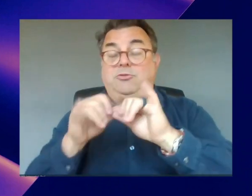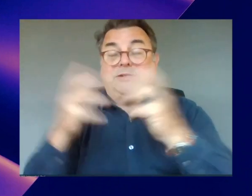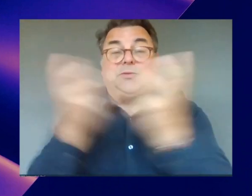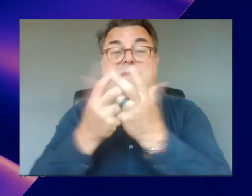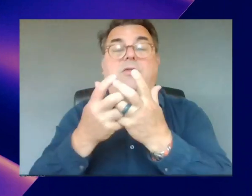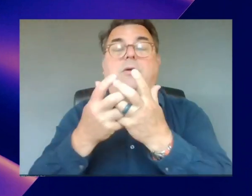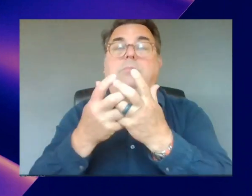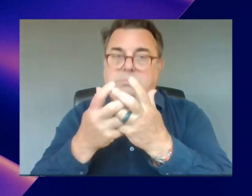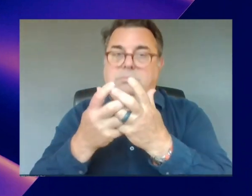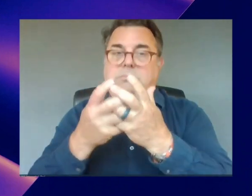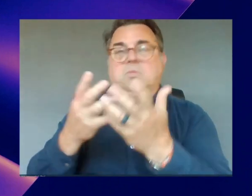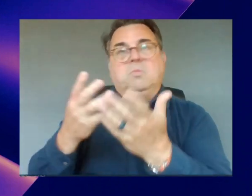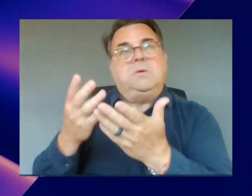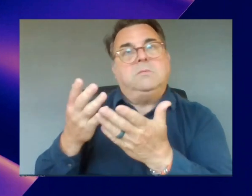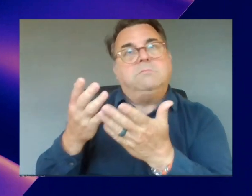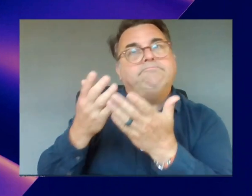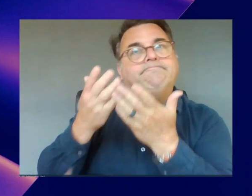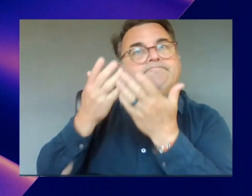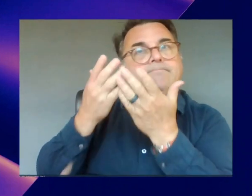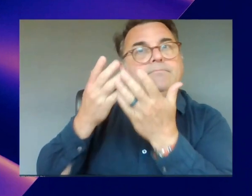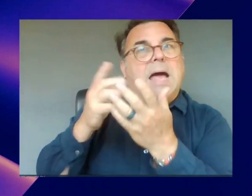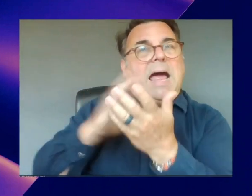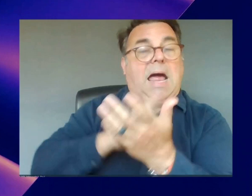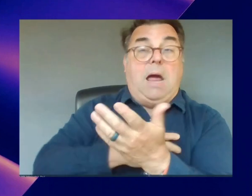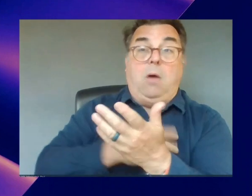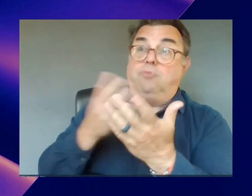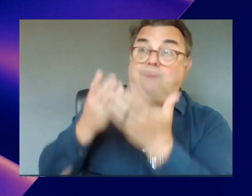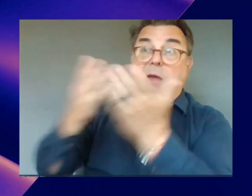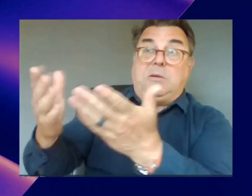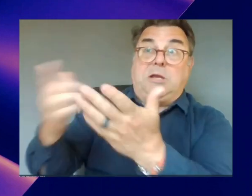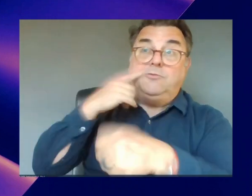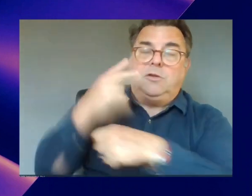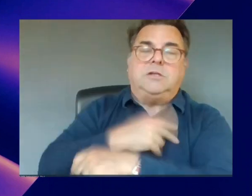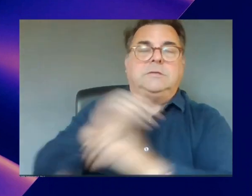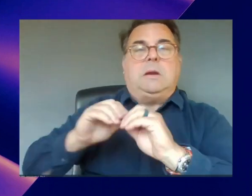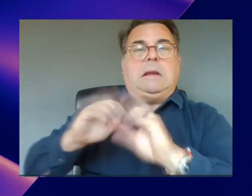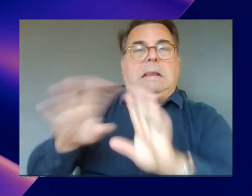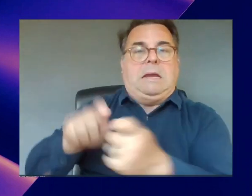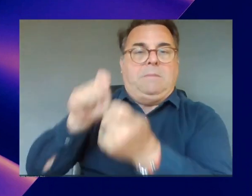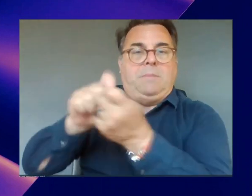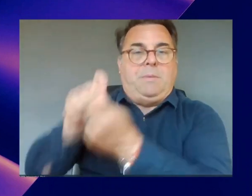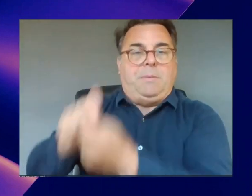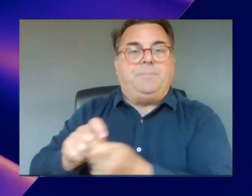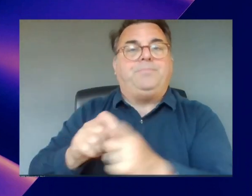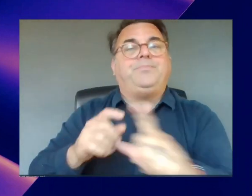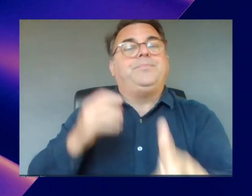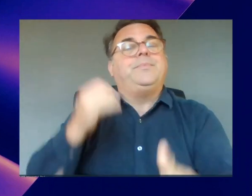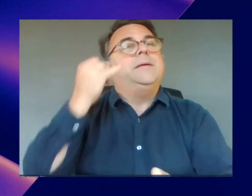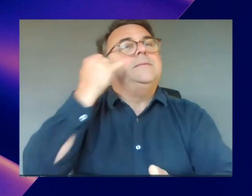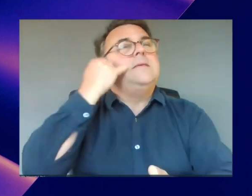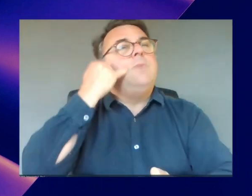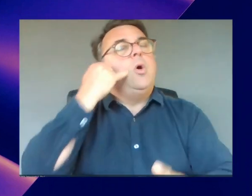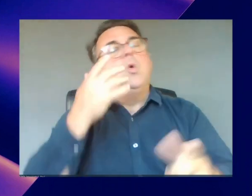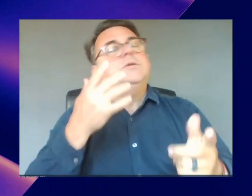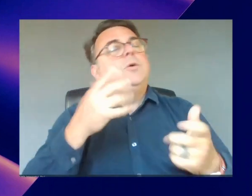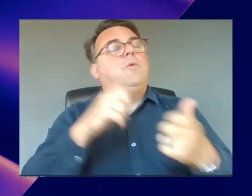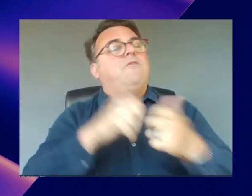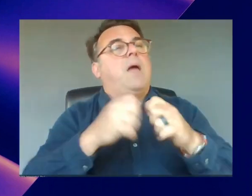that we're making more precise recommendations. So questions. So let's say a Lambda function has a latency spike, what will this service do?